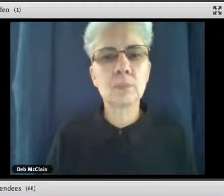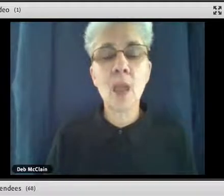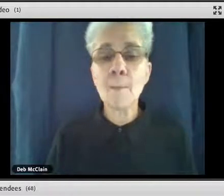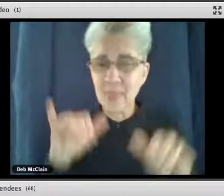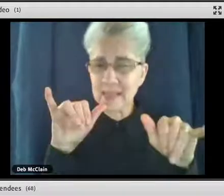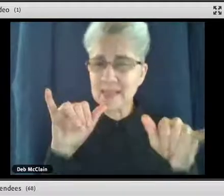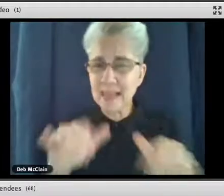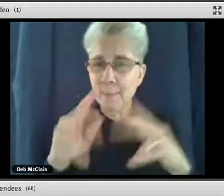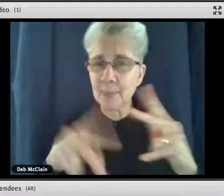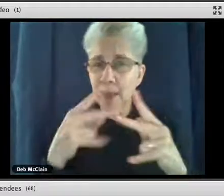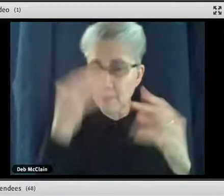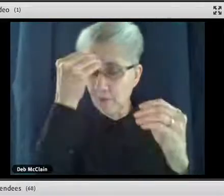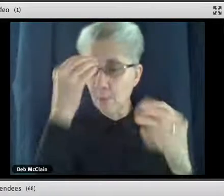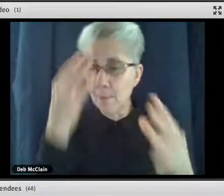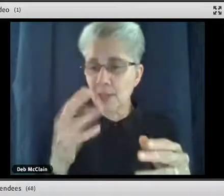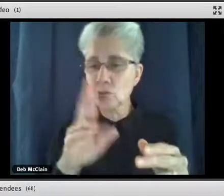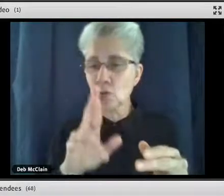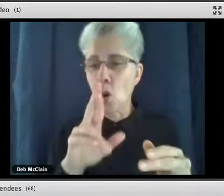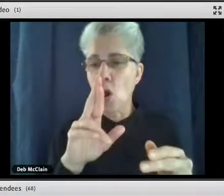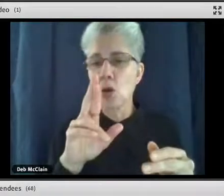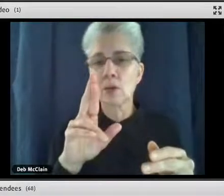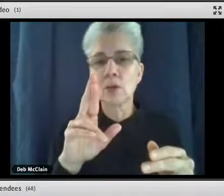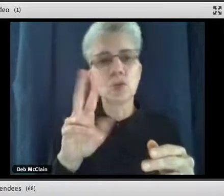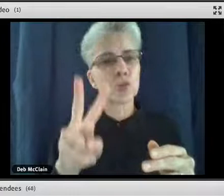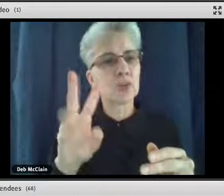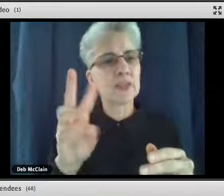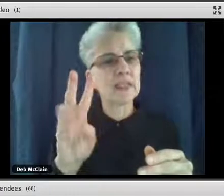but kind of stick around the same type of information,